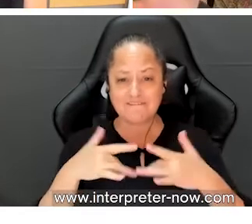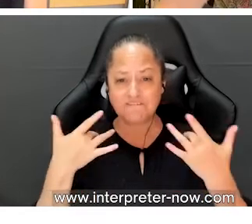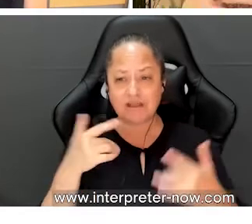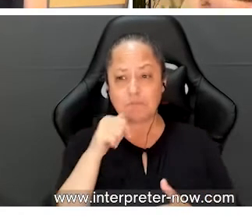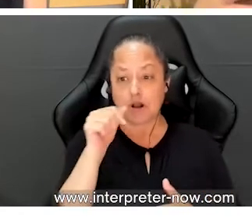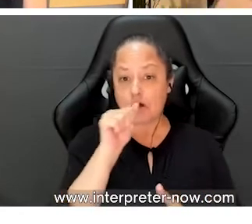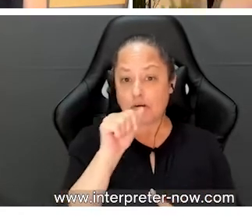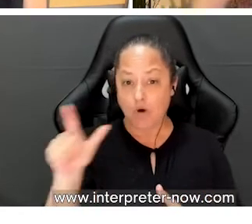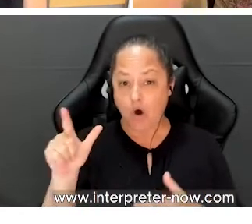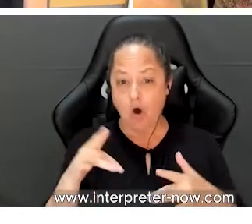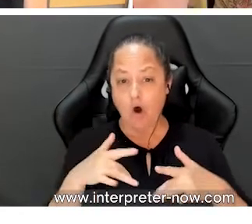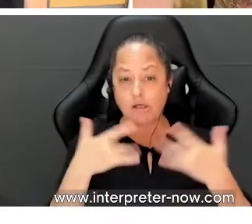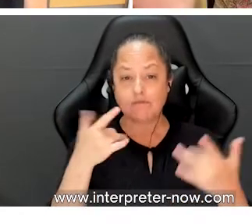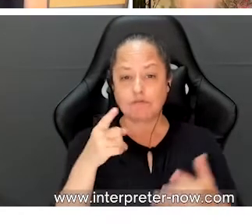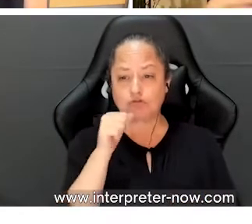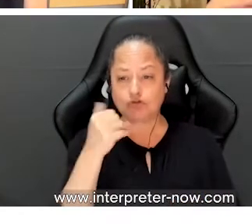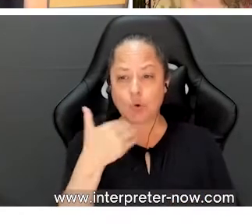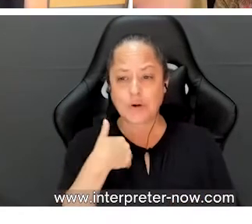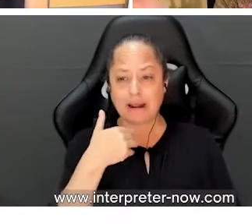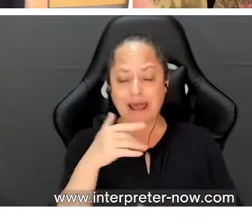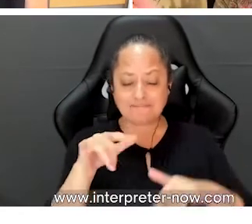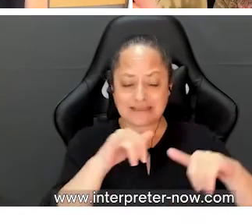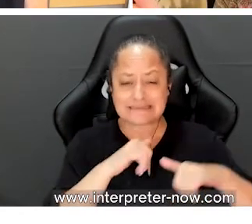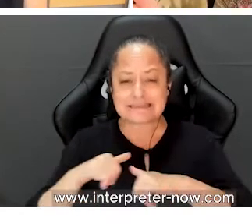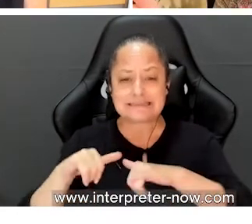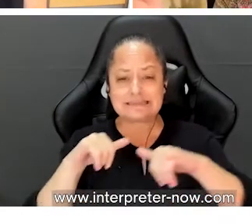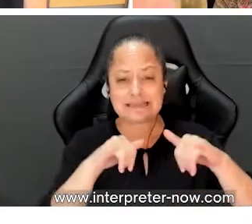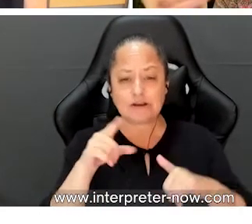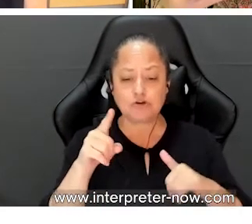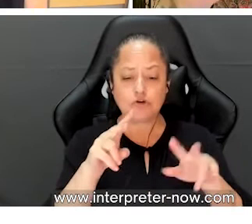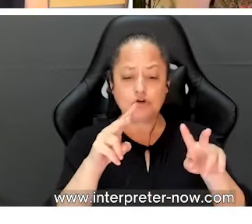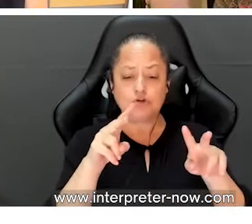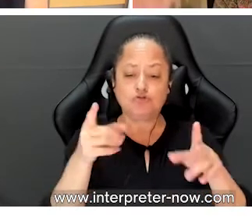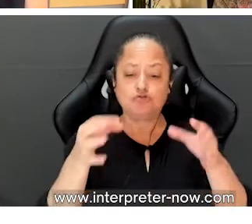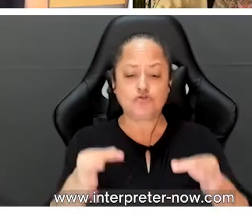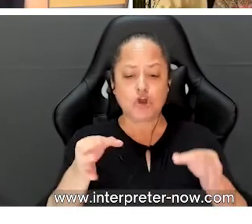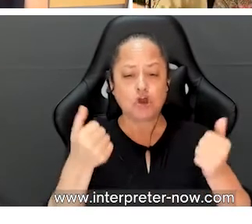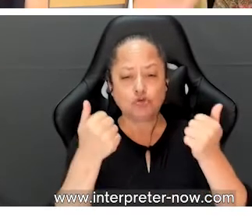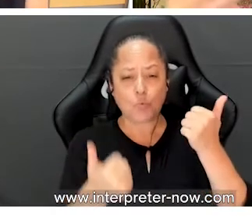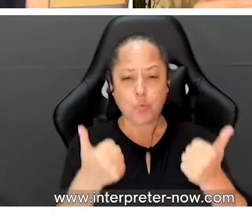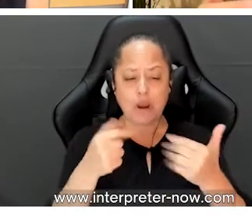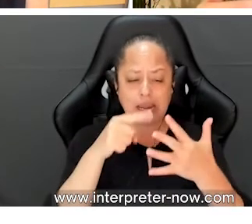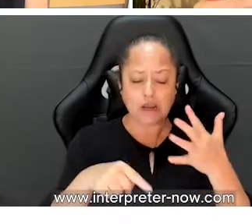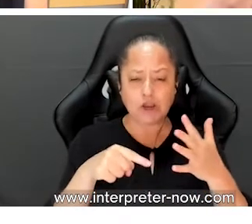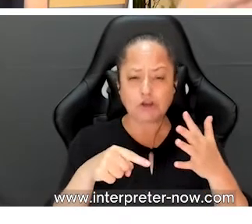Or if you don't have a standard by which you judge which ones are being commented on and held space for and which ones aren't.